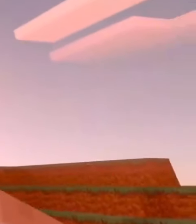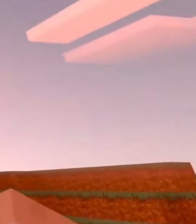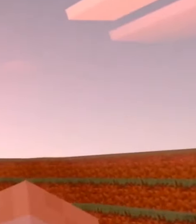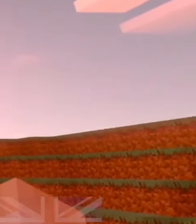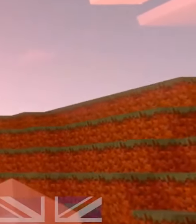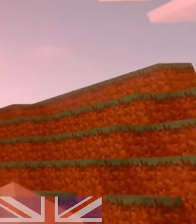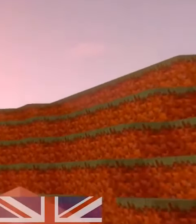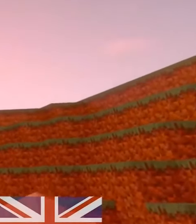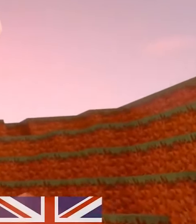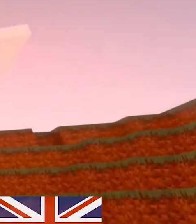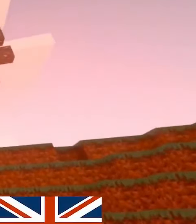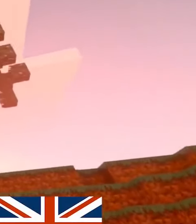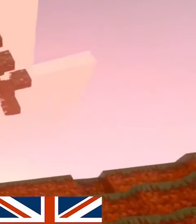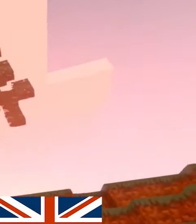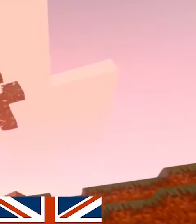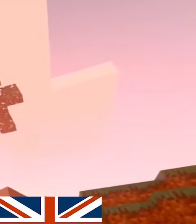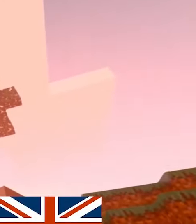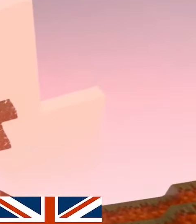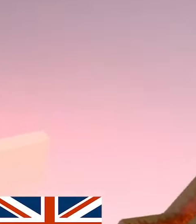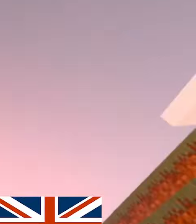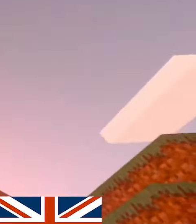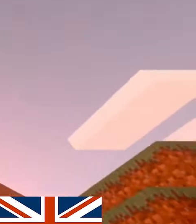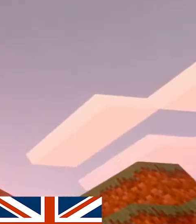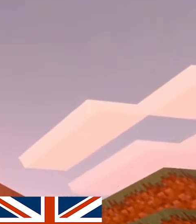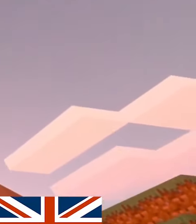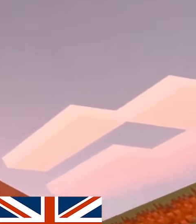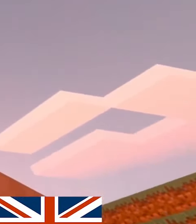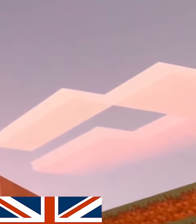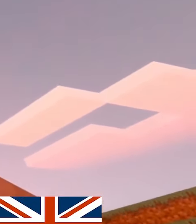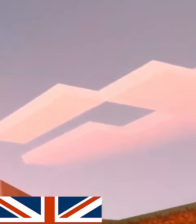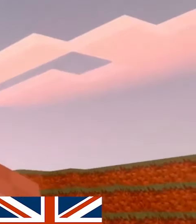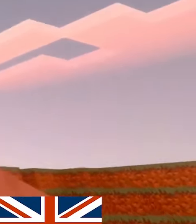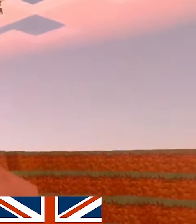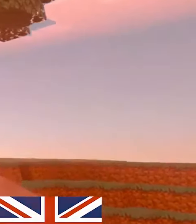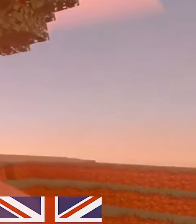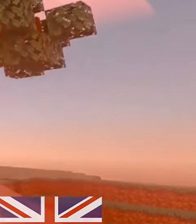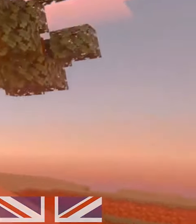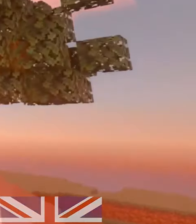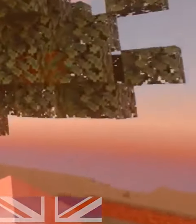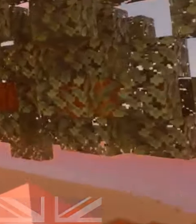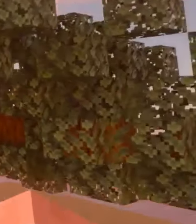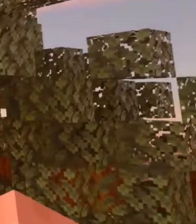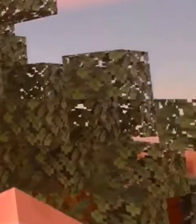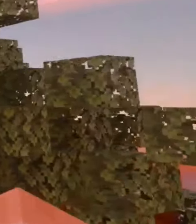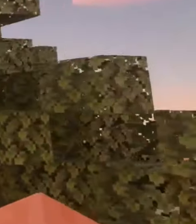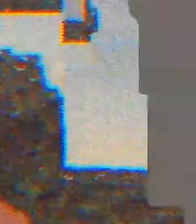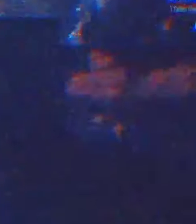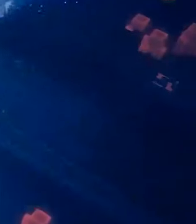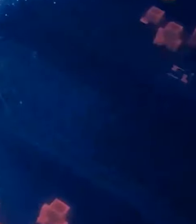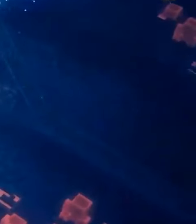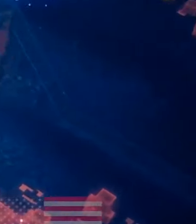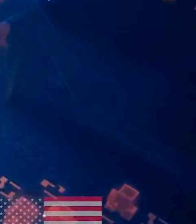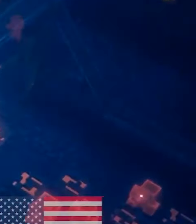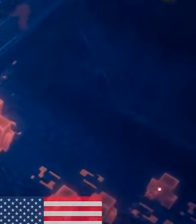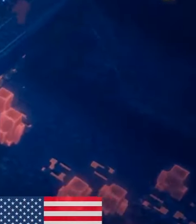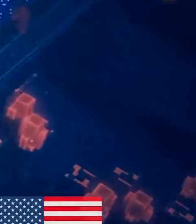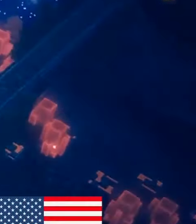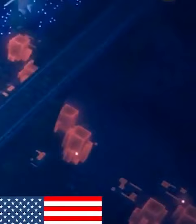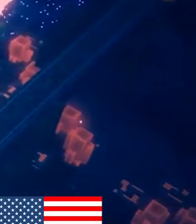OUR FIRST BEE NEST. LOOK AT THAT. I LOVE SEEING LIKE THE HAZE.